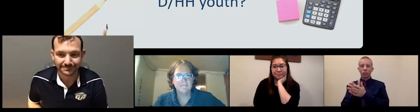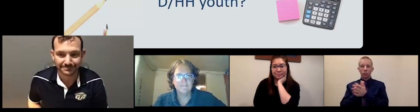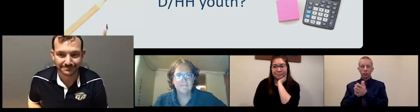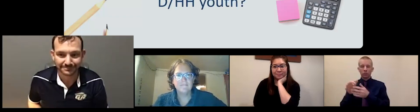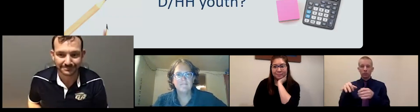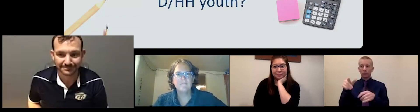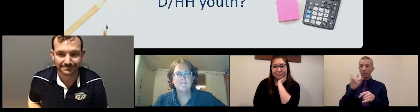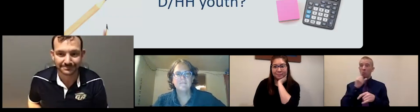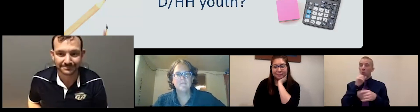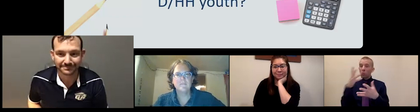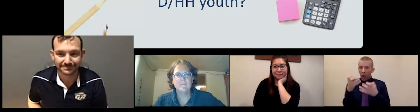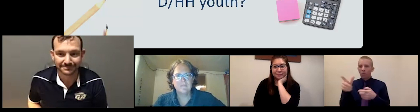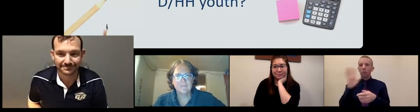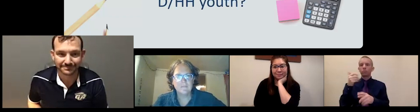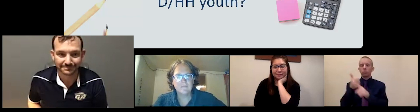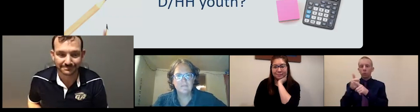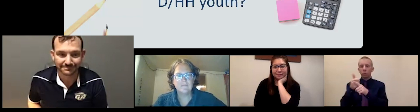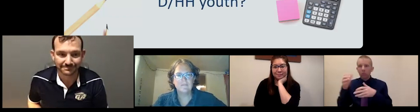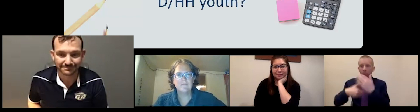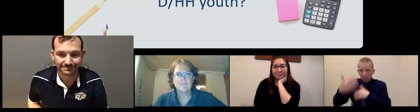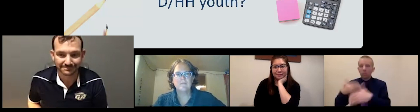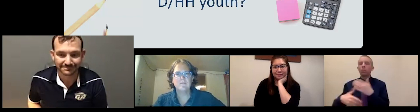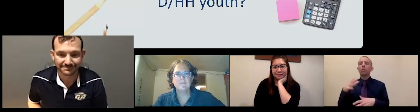If they really want something, they’ll keep going.